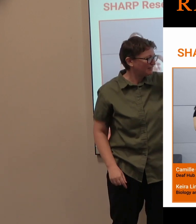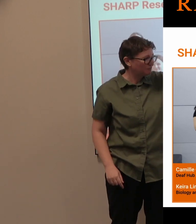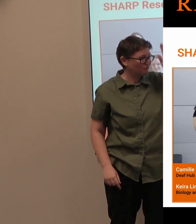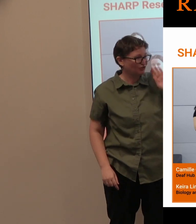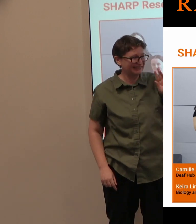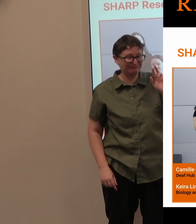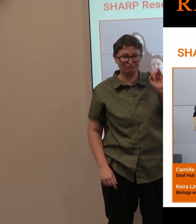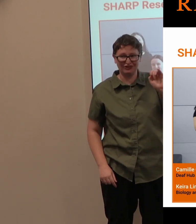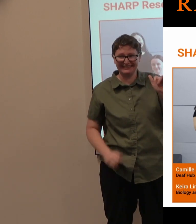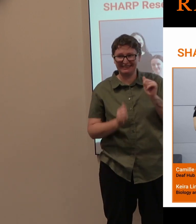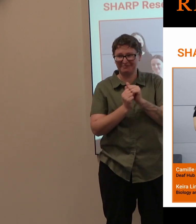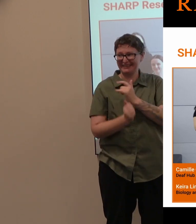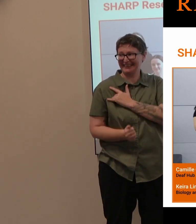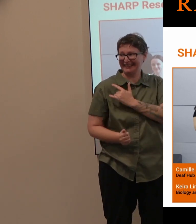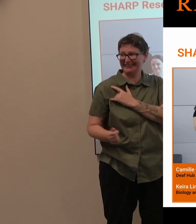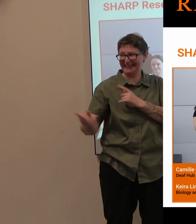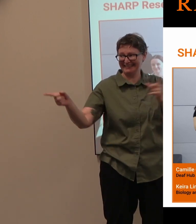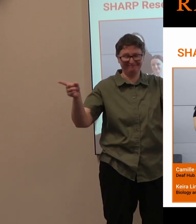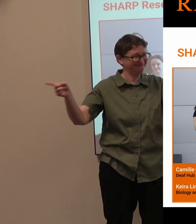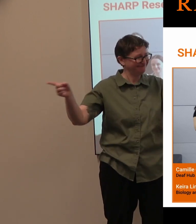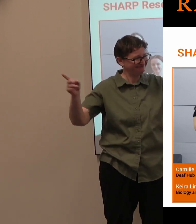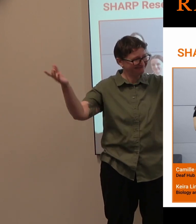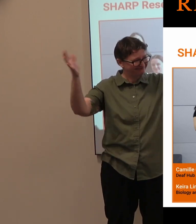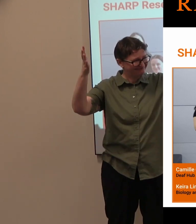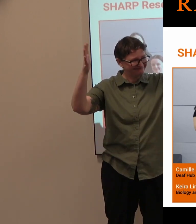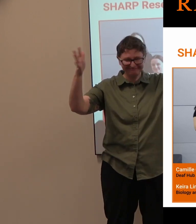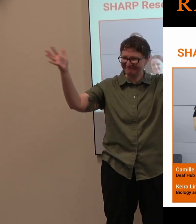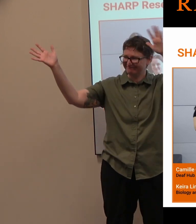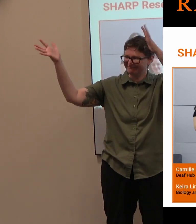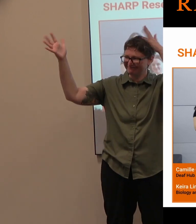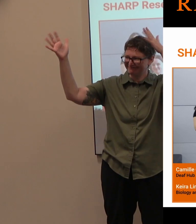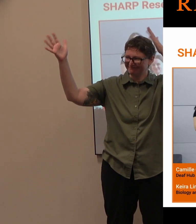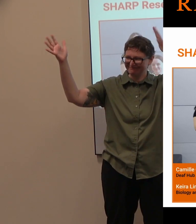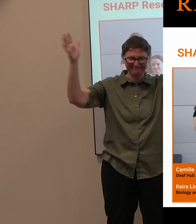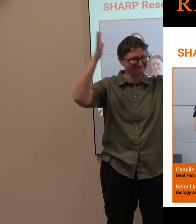Next, we have Britney with LeeAnne, applause to the two of them.